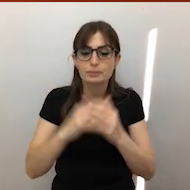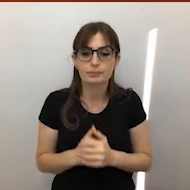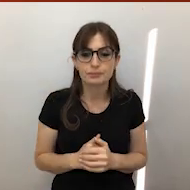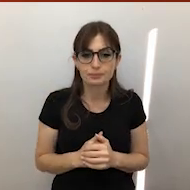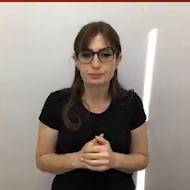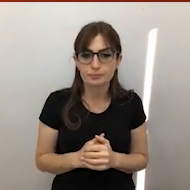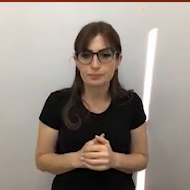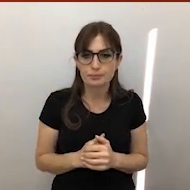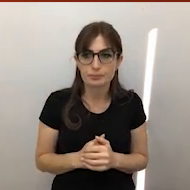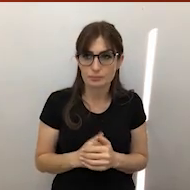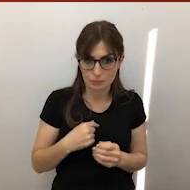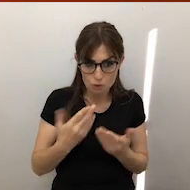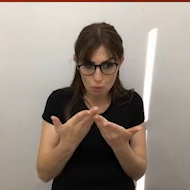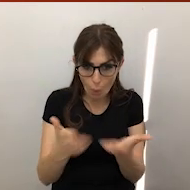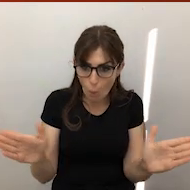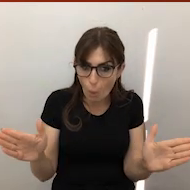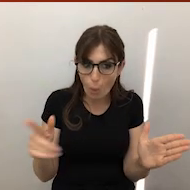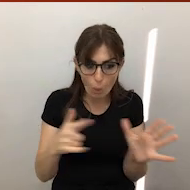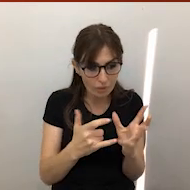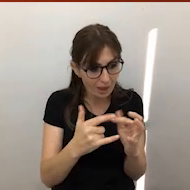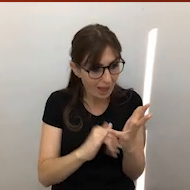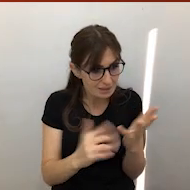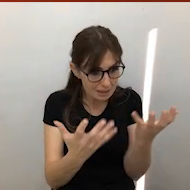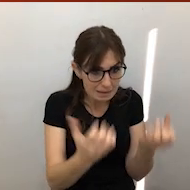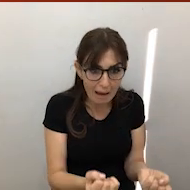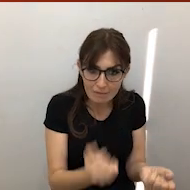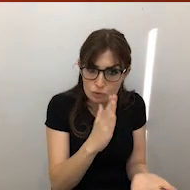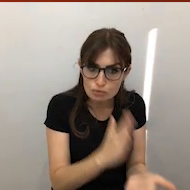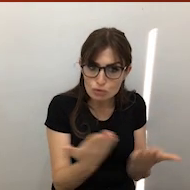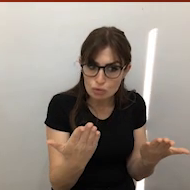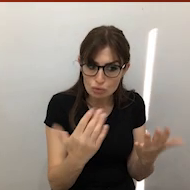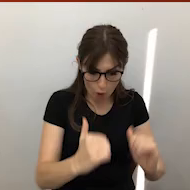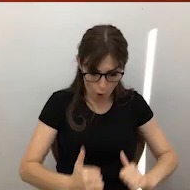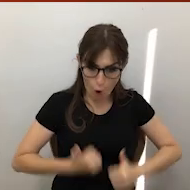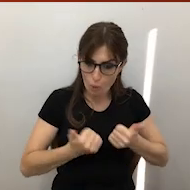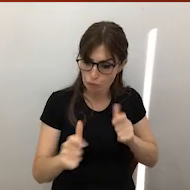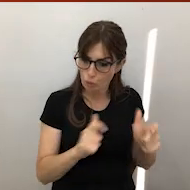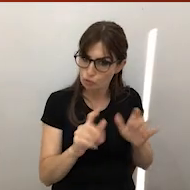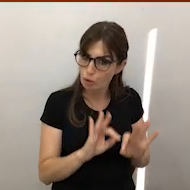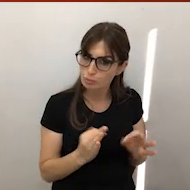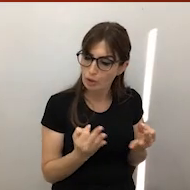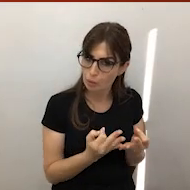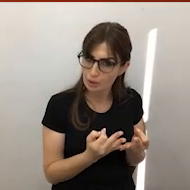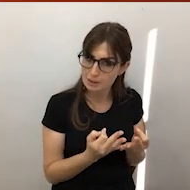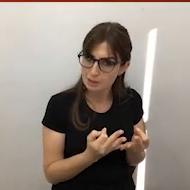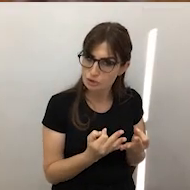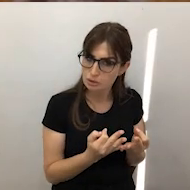The first question is, do all the assets actually exist and are all the assets owned or controlled by the organisation?